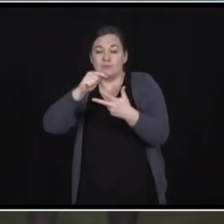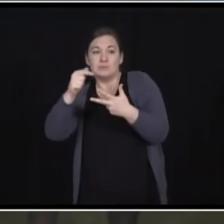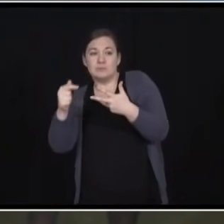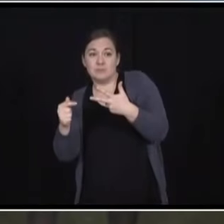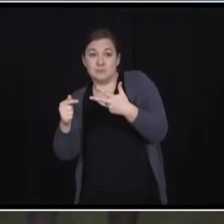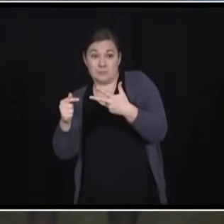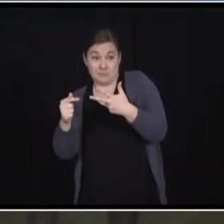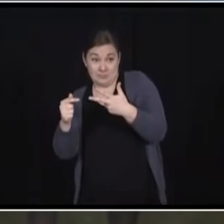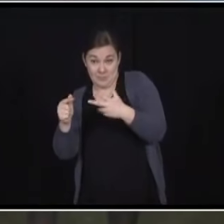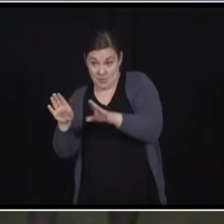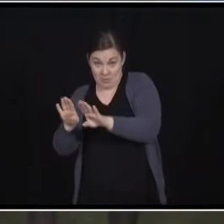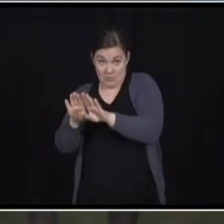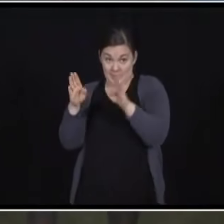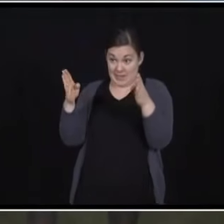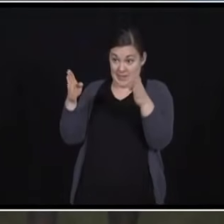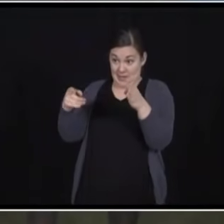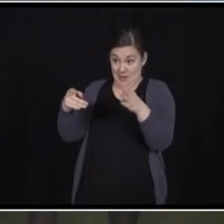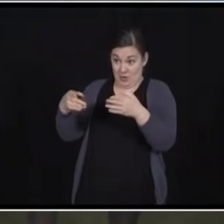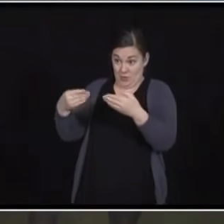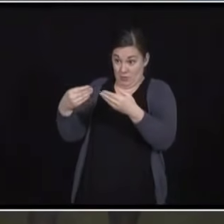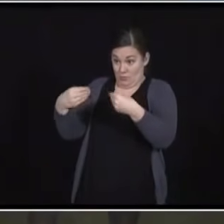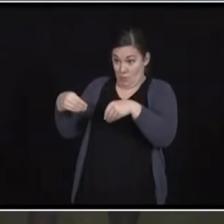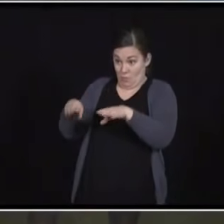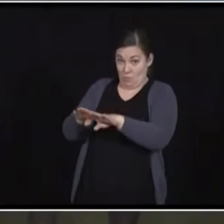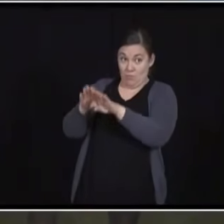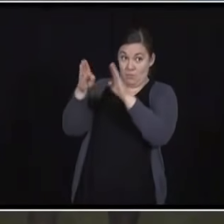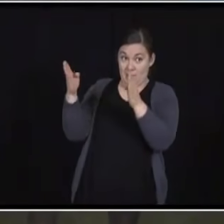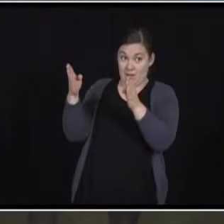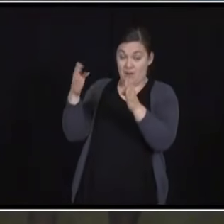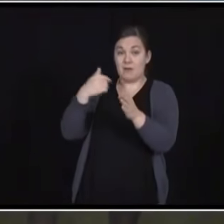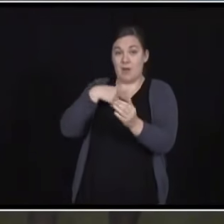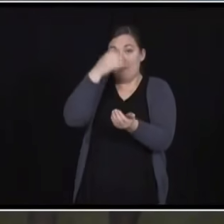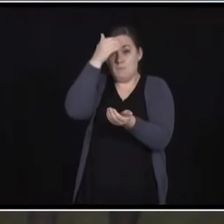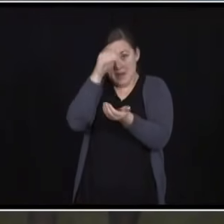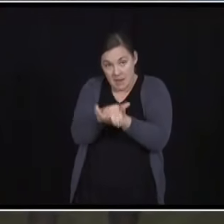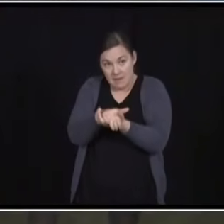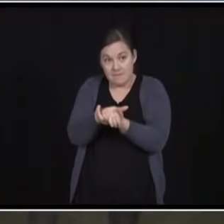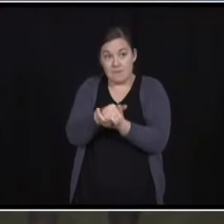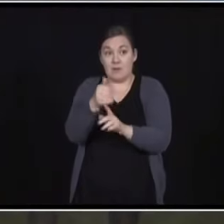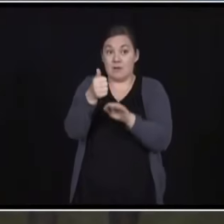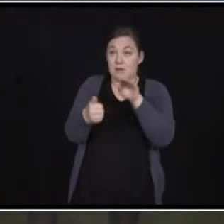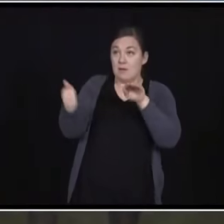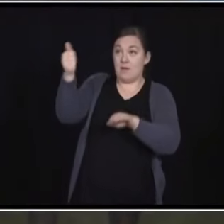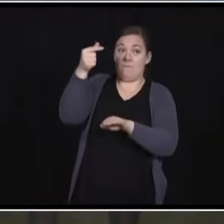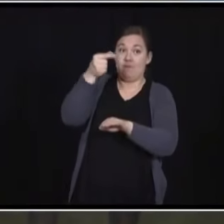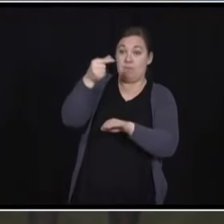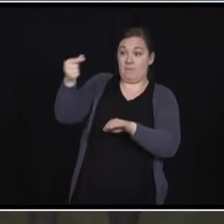they are serving one of the essential services be it groceries, pharmacy products, hardware and so on, and if the whole store is